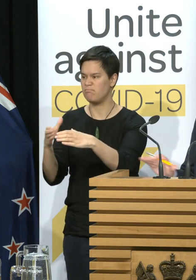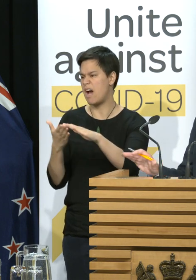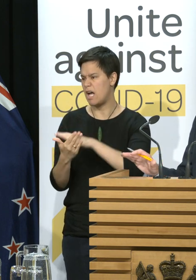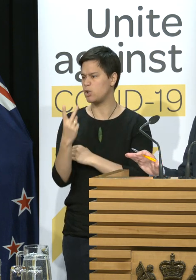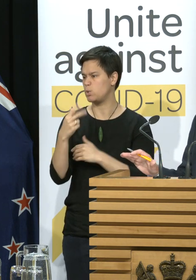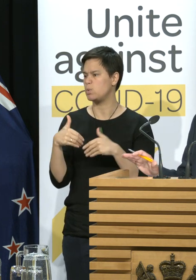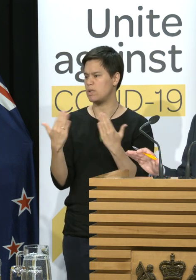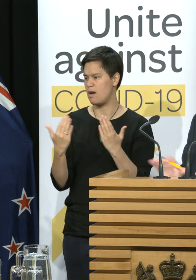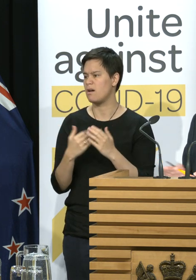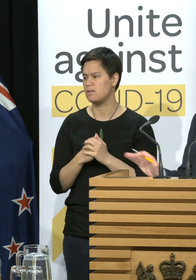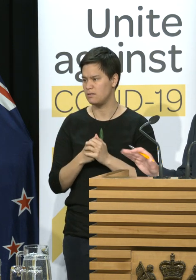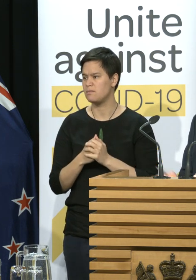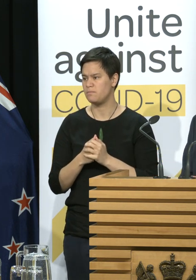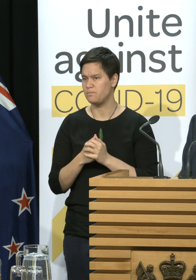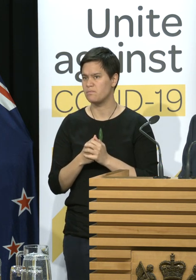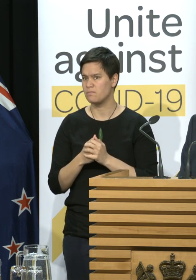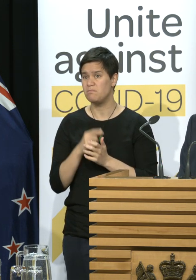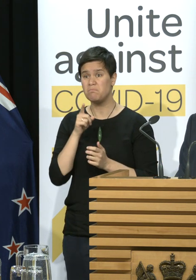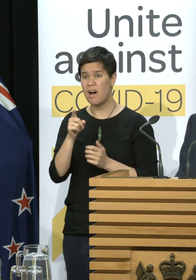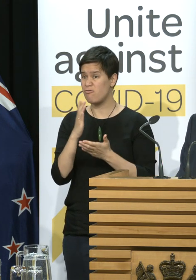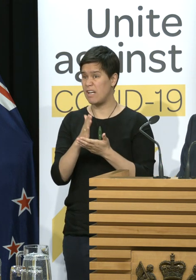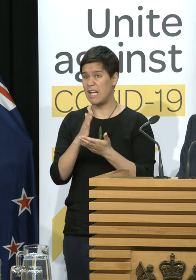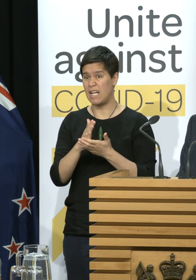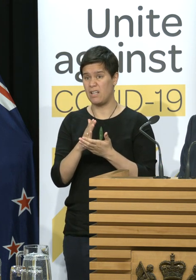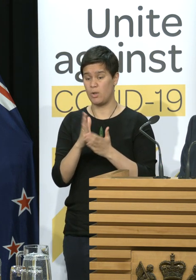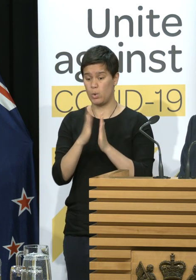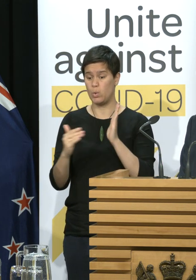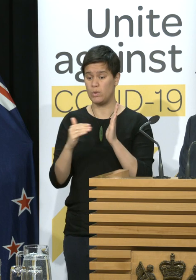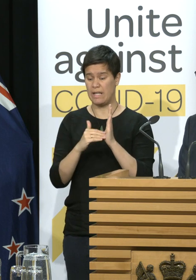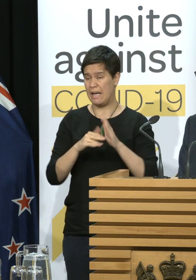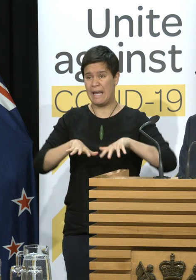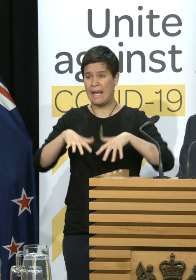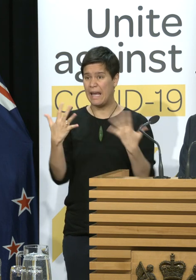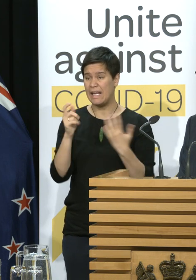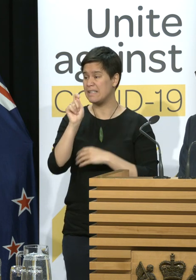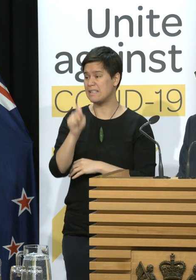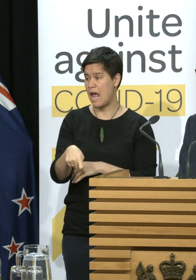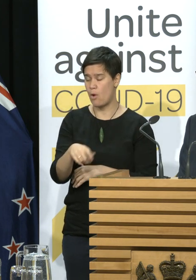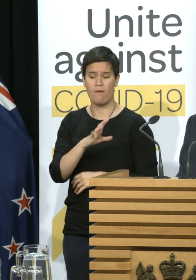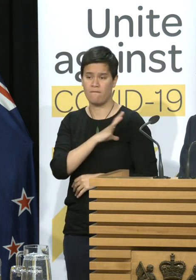to be transferred around the country really right from day one. So if there was a small outbreak at a campsite or a music